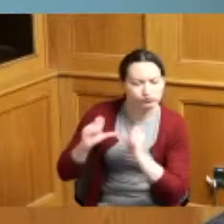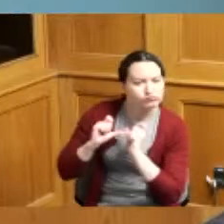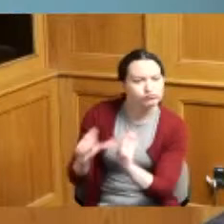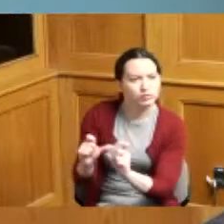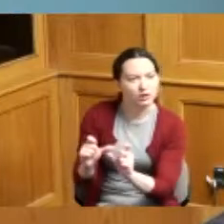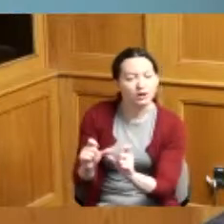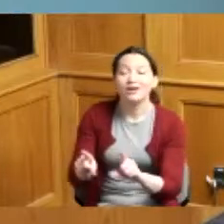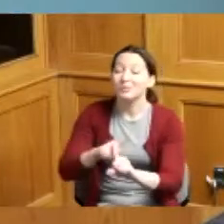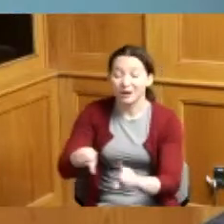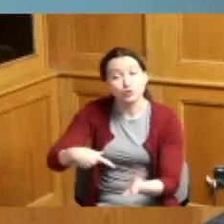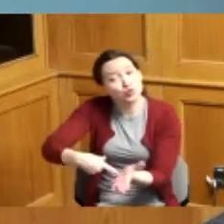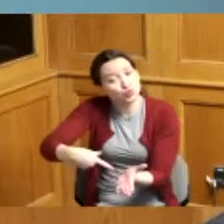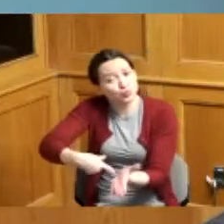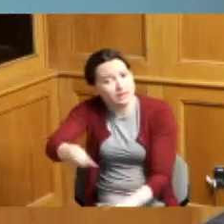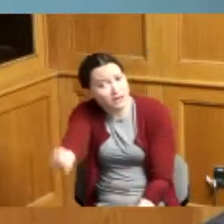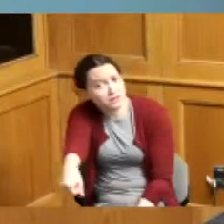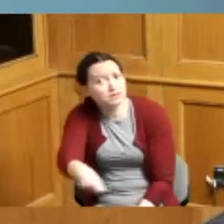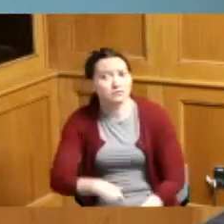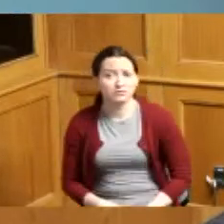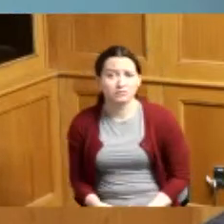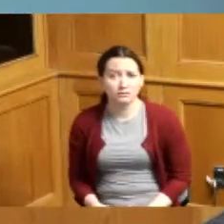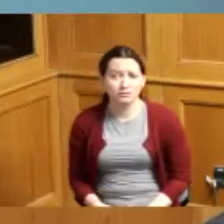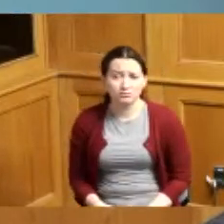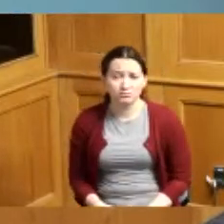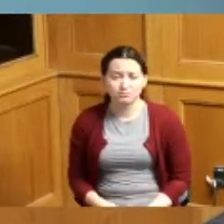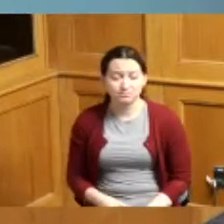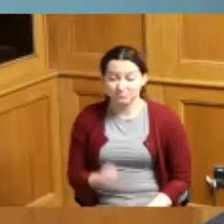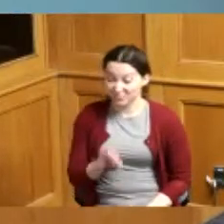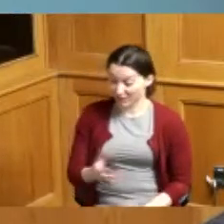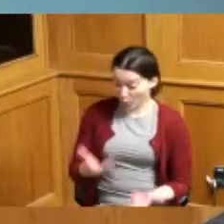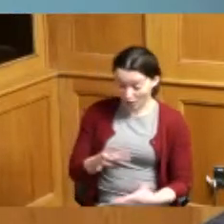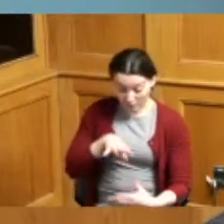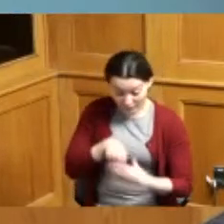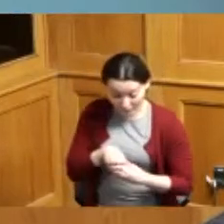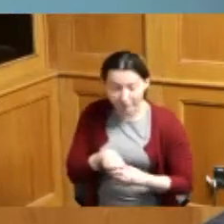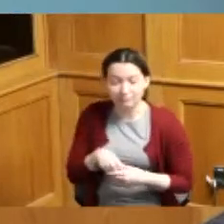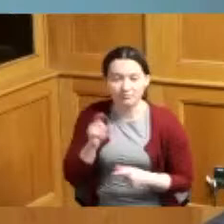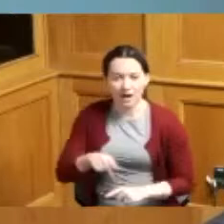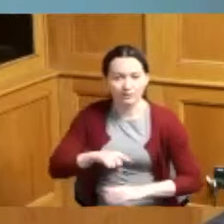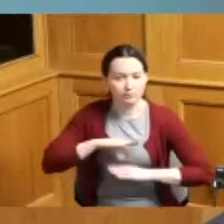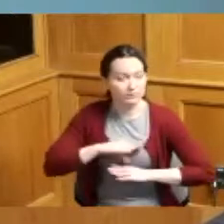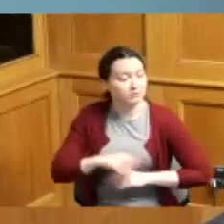there is a deadline and we have to meet it if we want to be a part of this Commissioner Driehaus